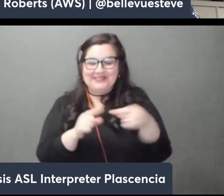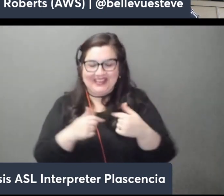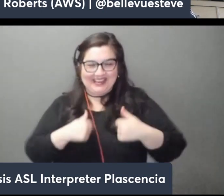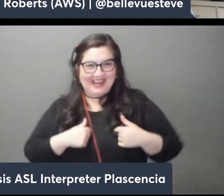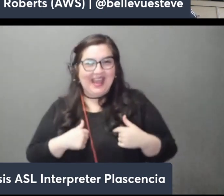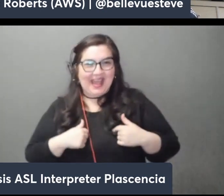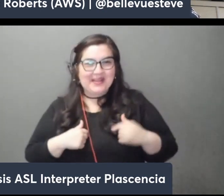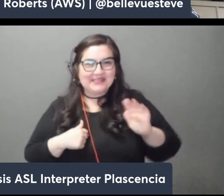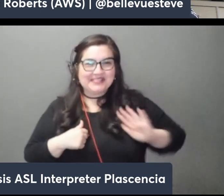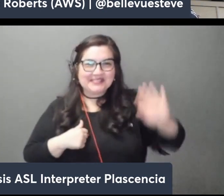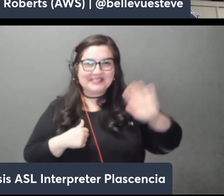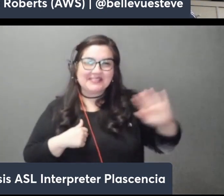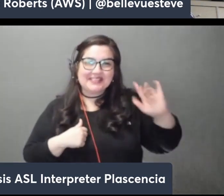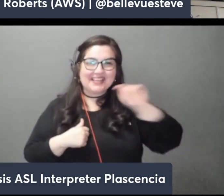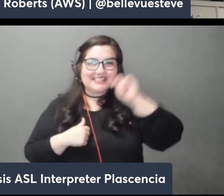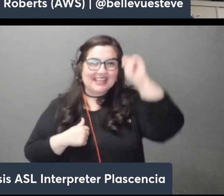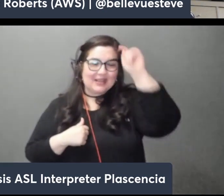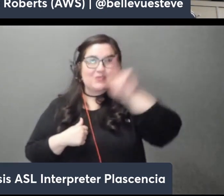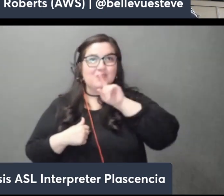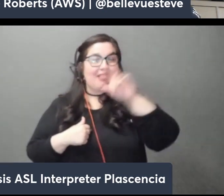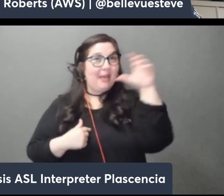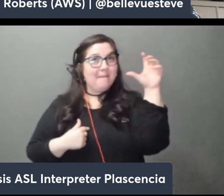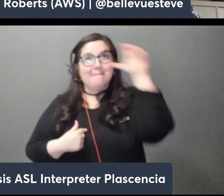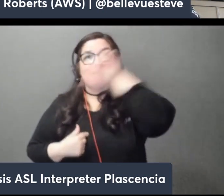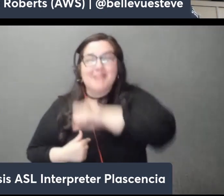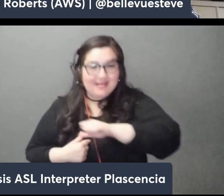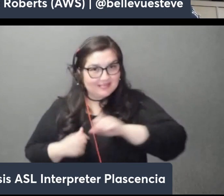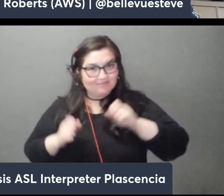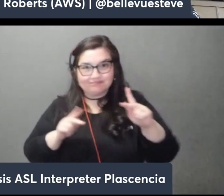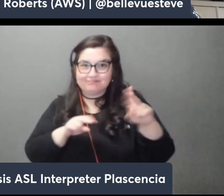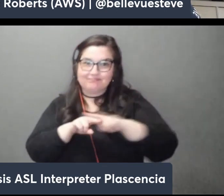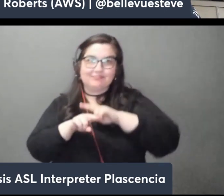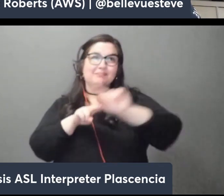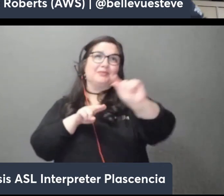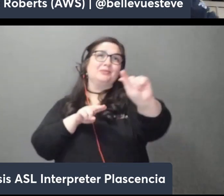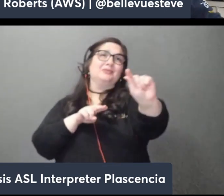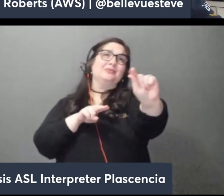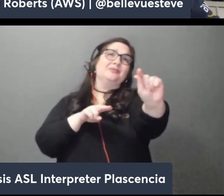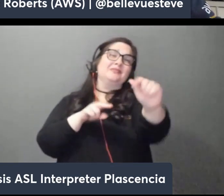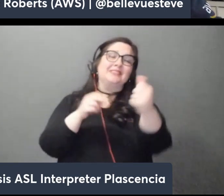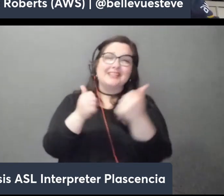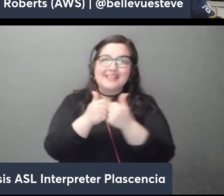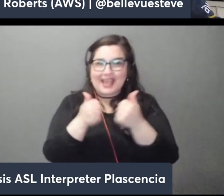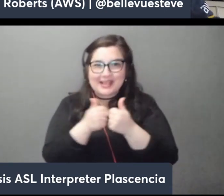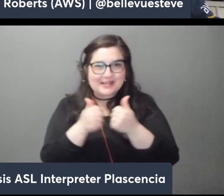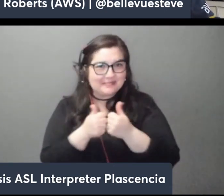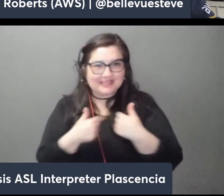so I somehow totally missed the boat when it came to gaming because it was to me, it was like our quarters in arcades,